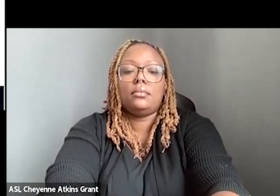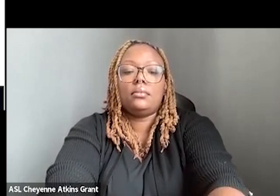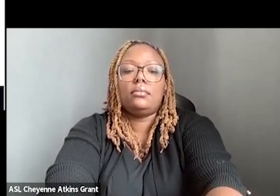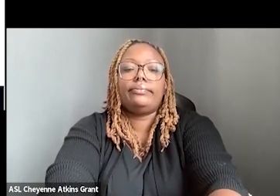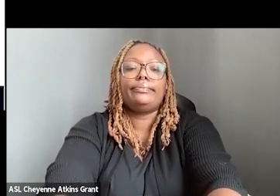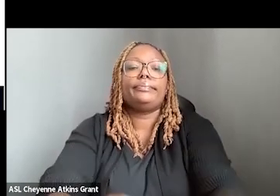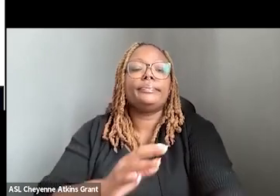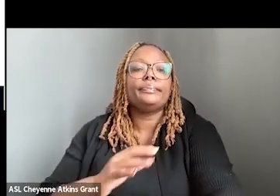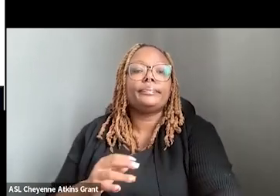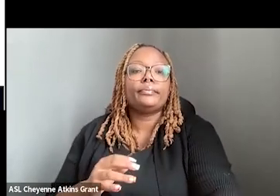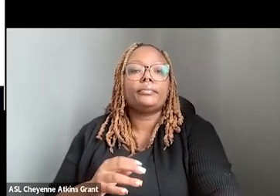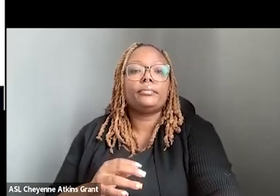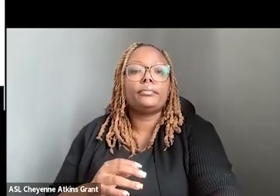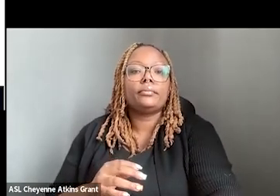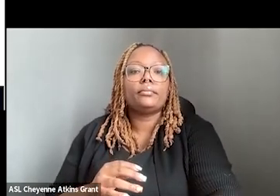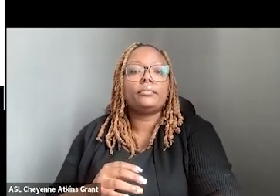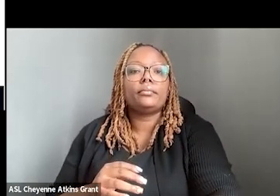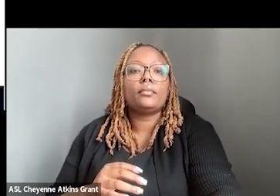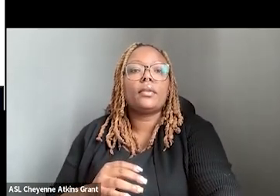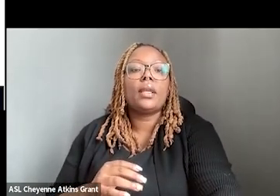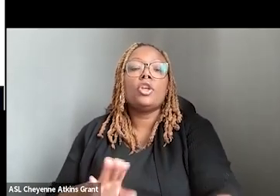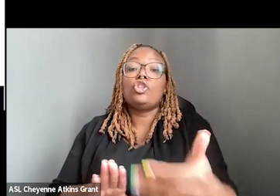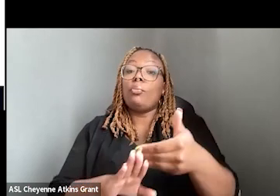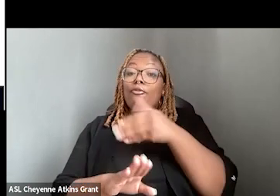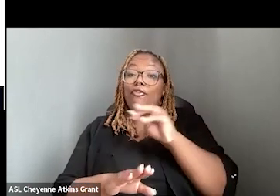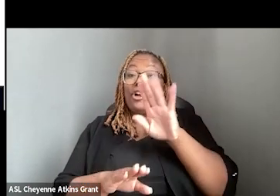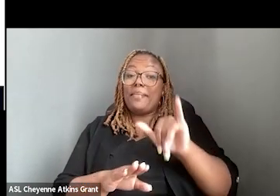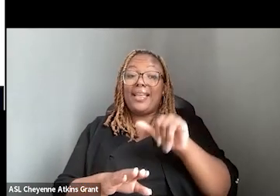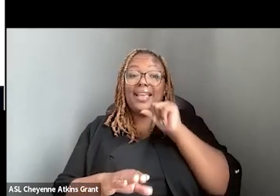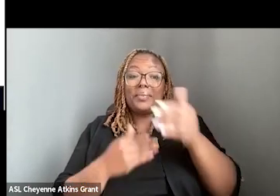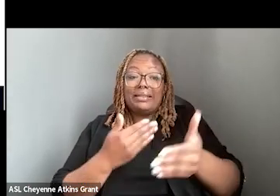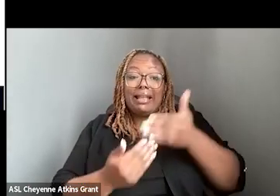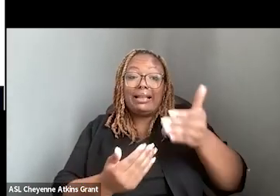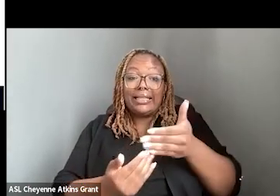So right now that is -- before May it was not something that was there, but now it is there